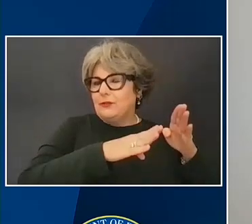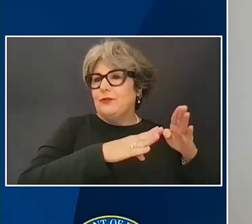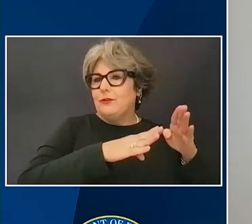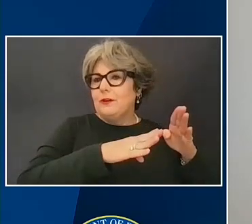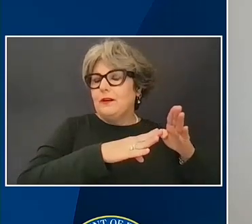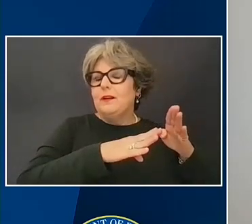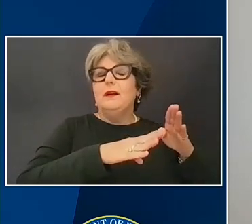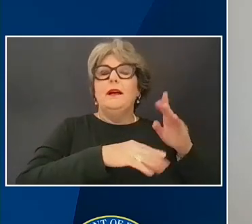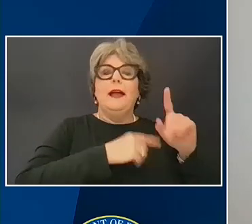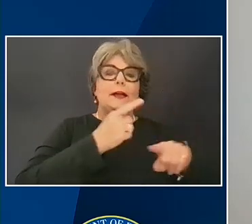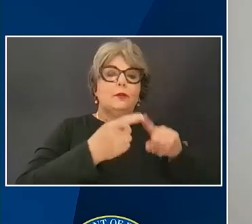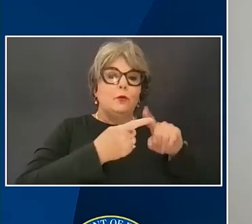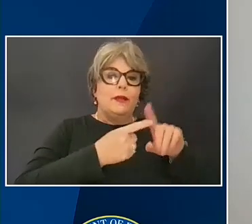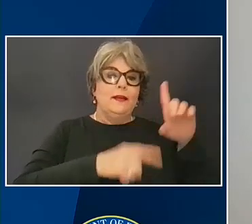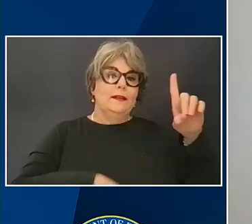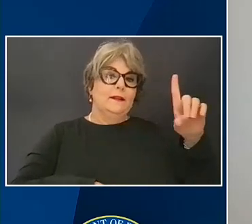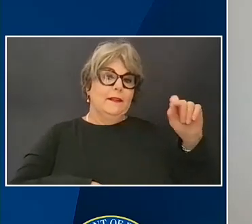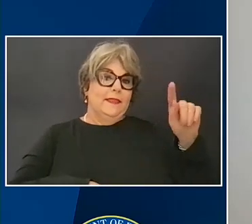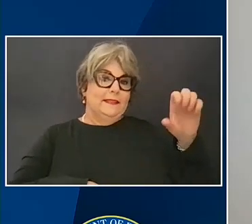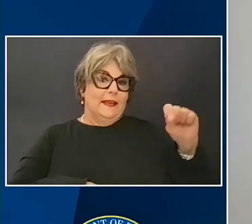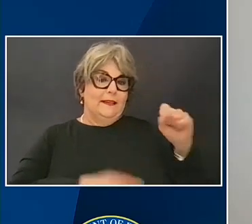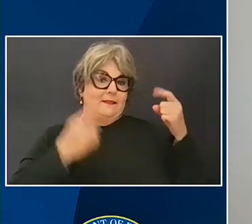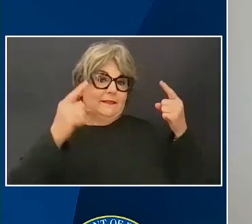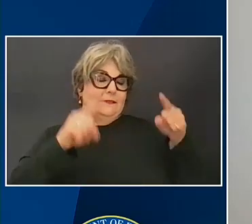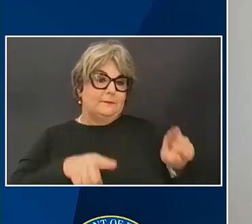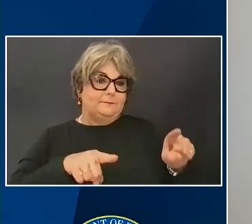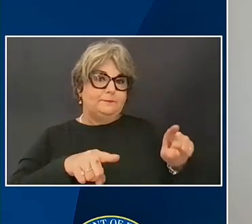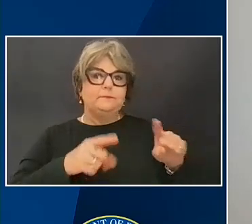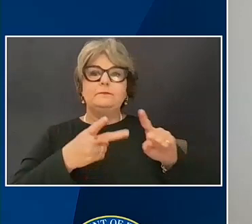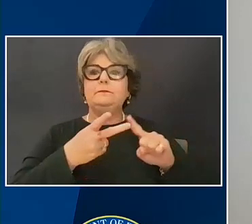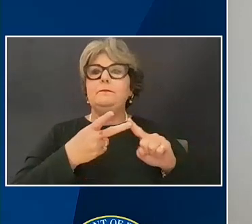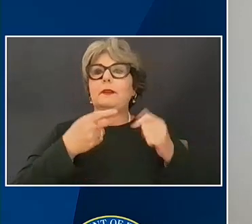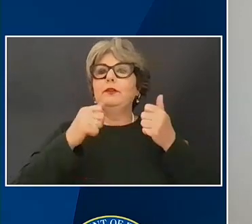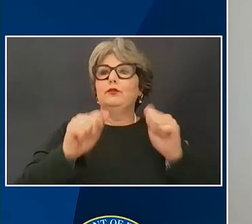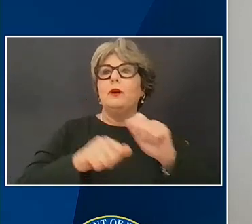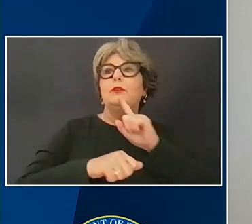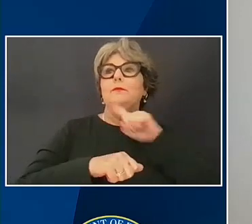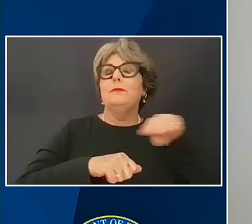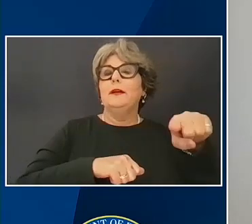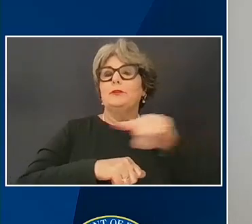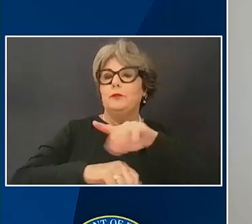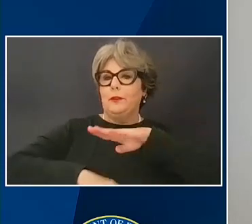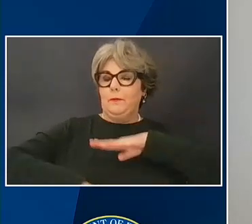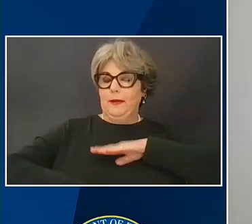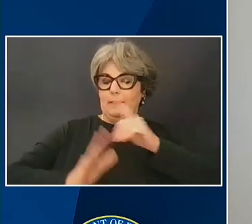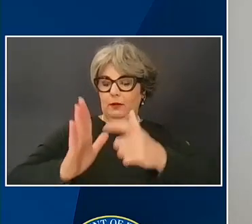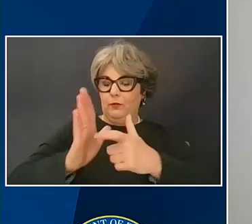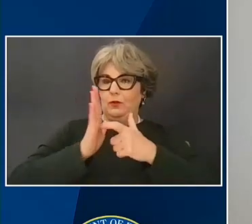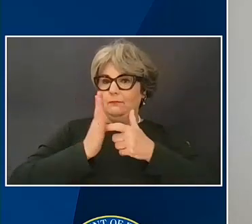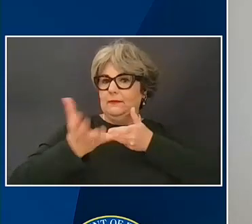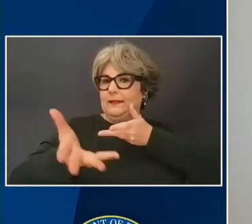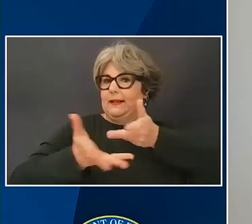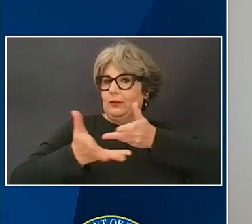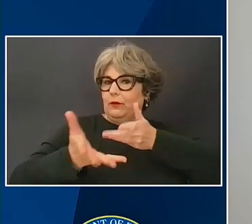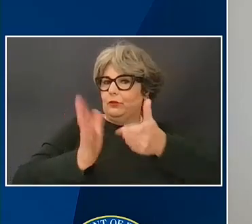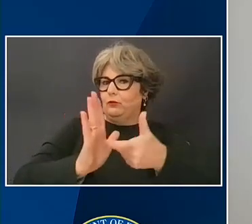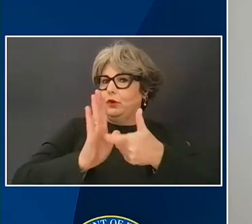interactions in an effort to ensure that they're meeting the regular interaction requirements for a distance education